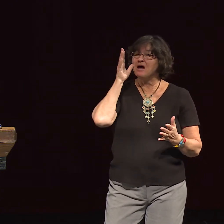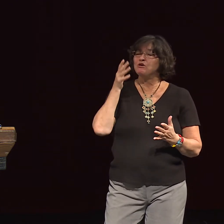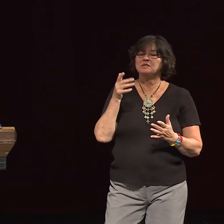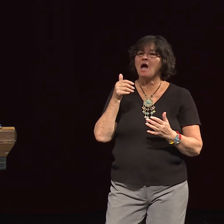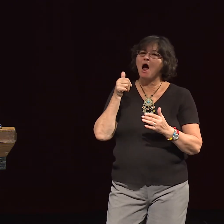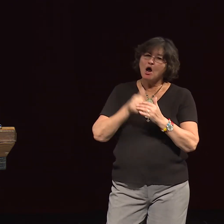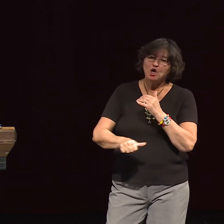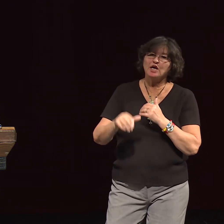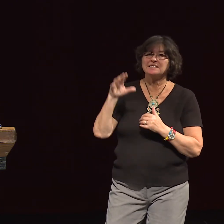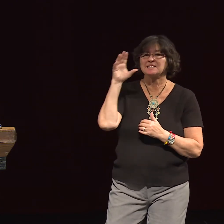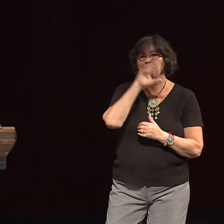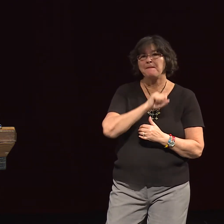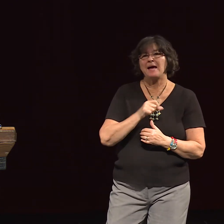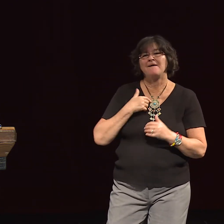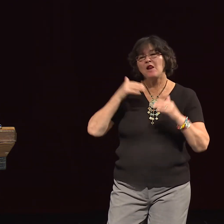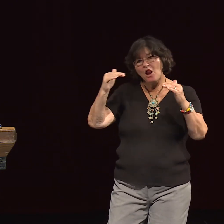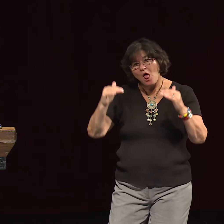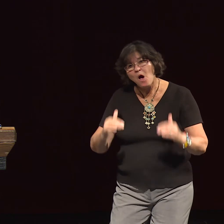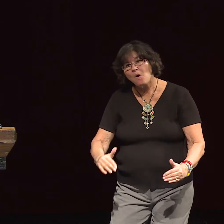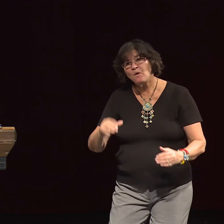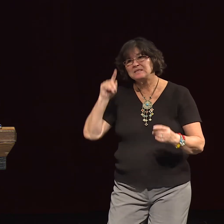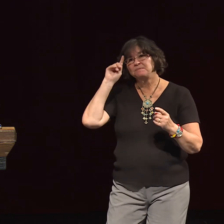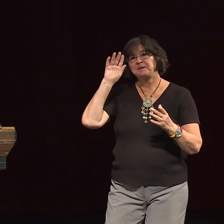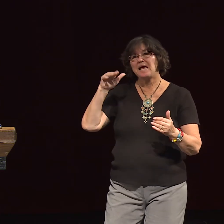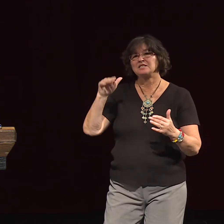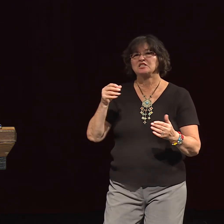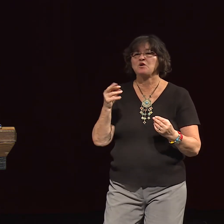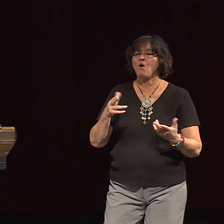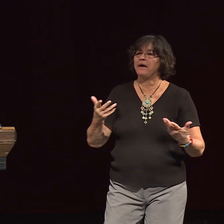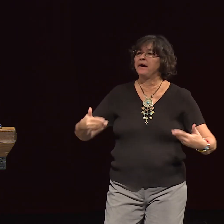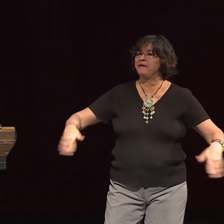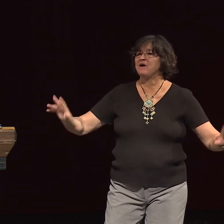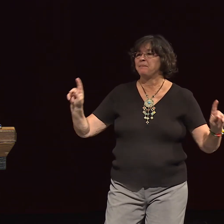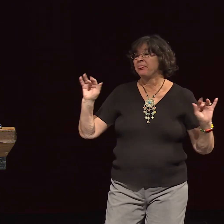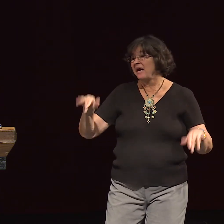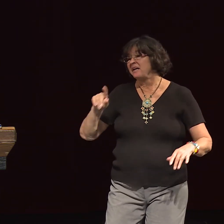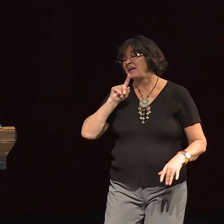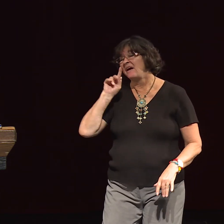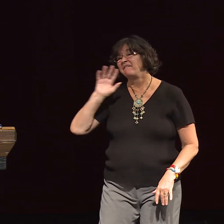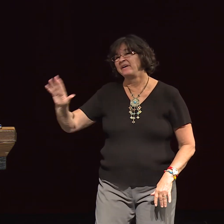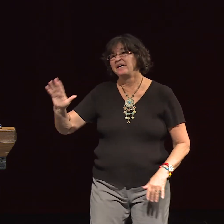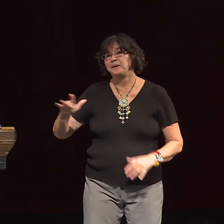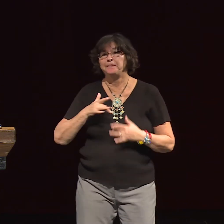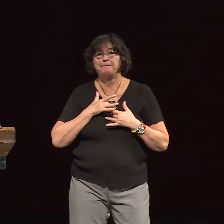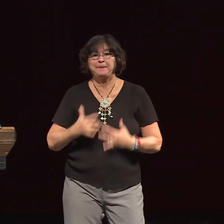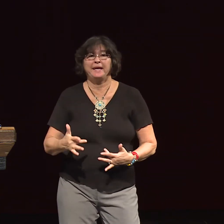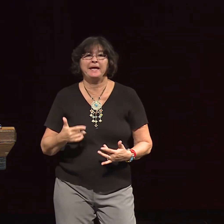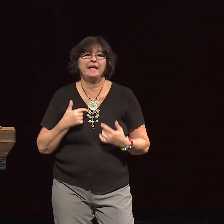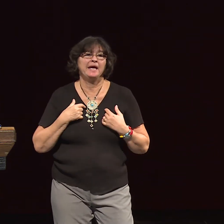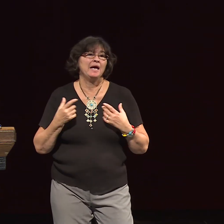And a lot of parents underestimate their children or have lower expectations,